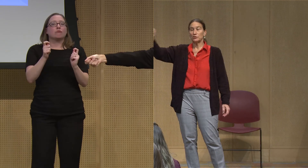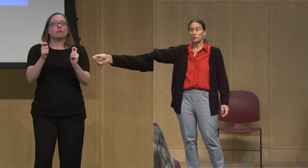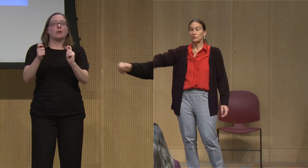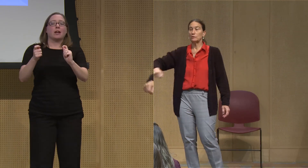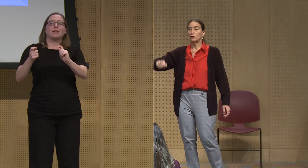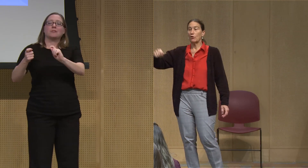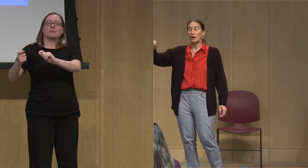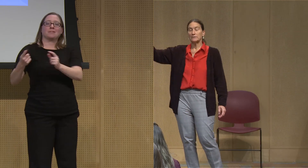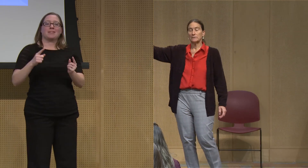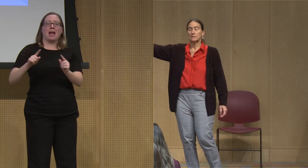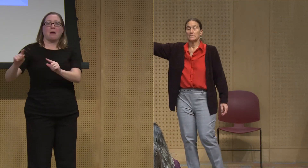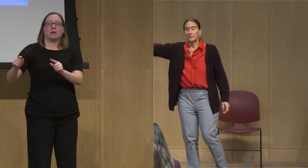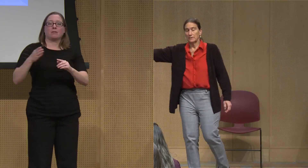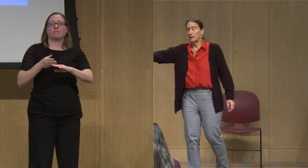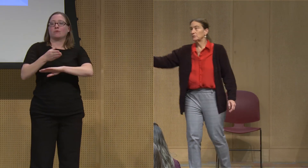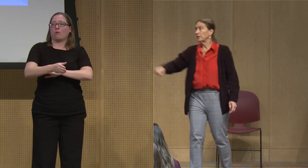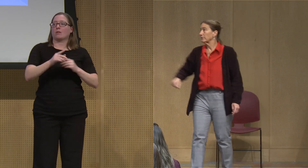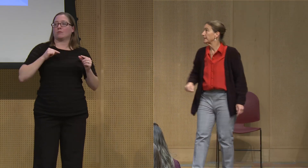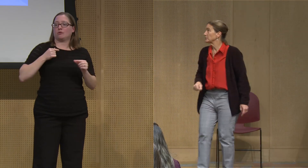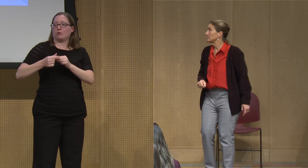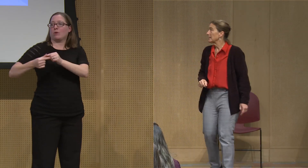CROSS GENERATIONS, BUT THAT'S ONE